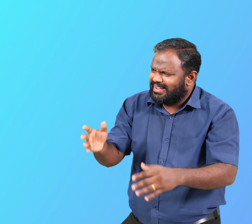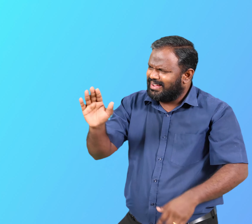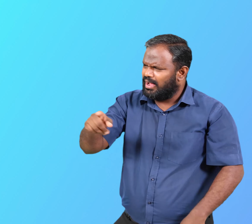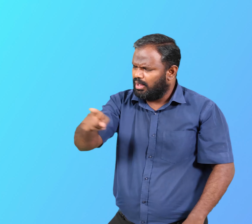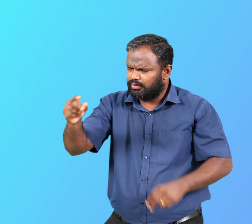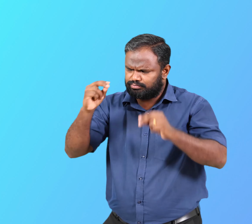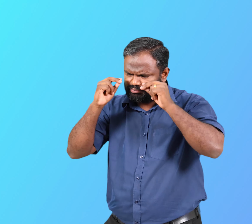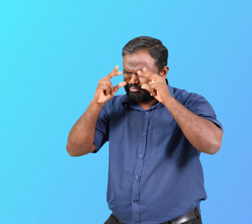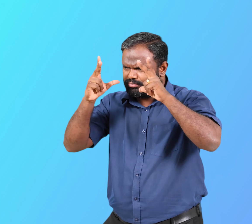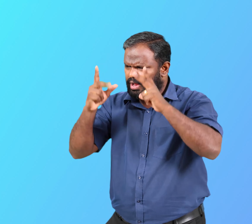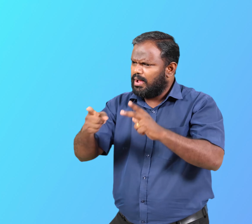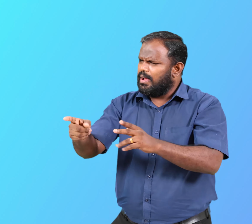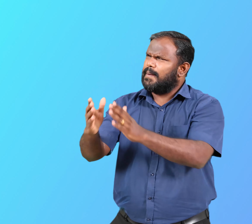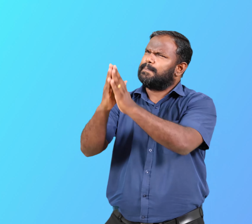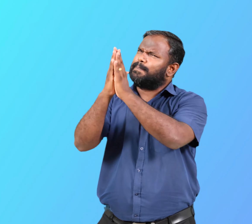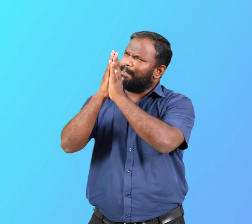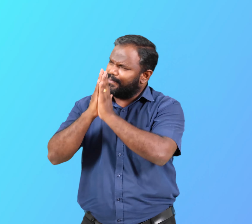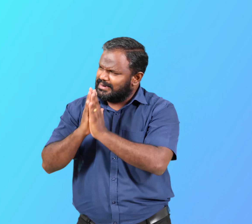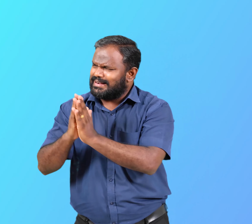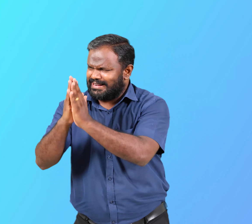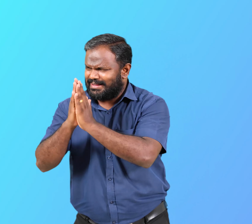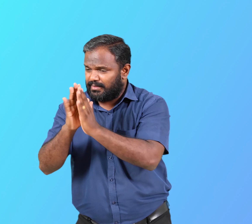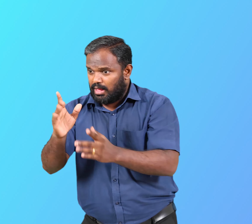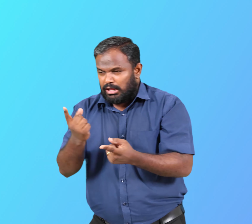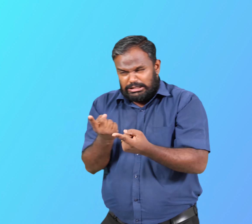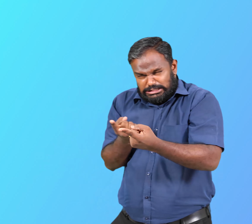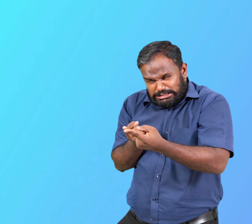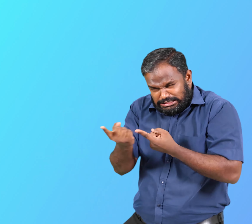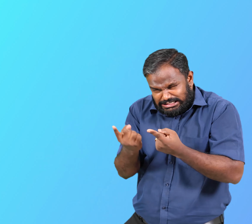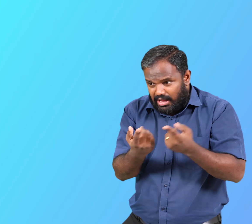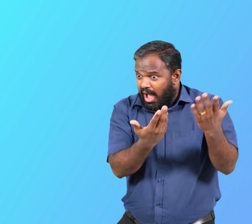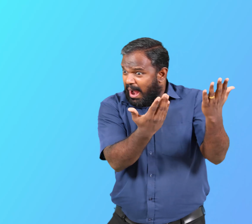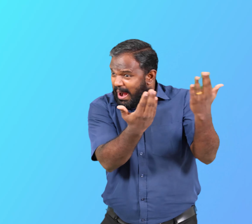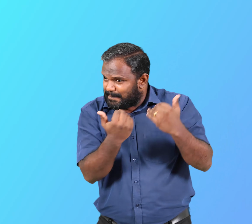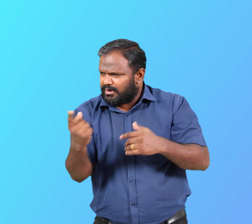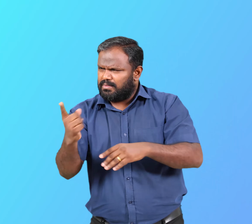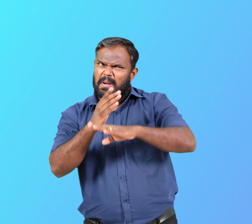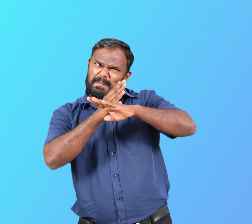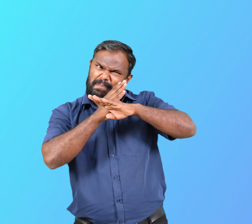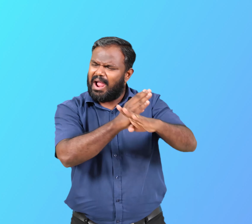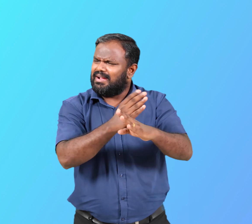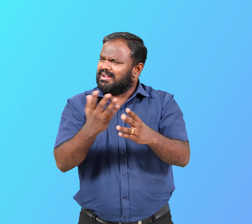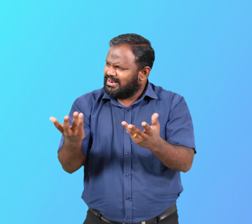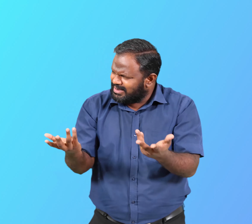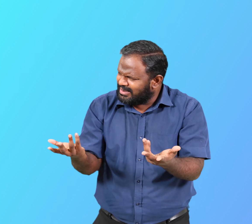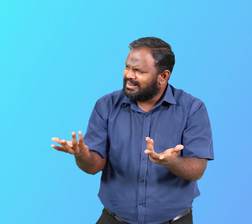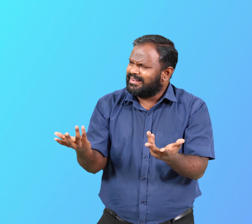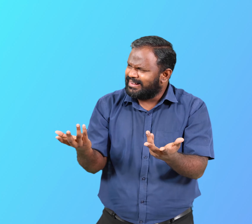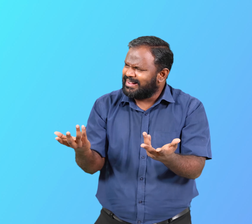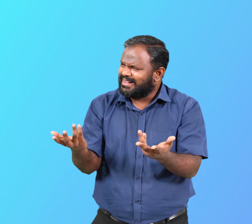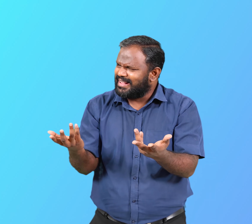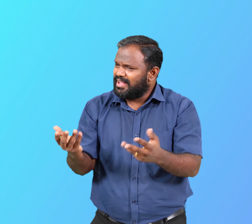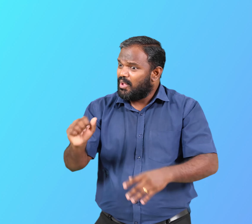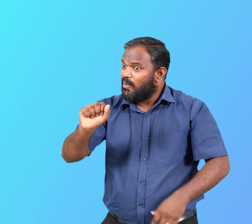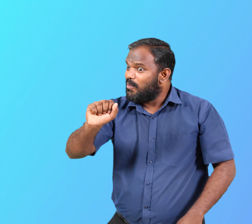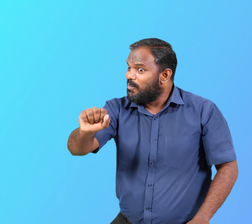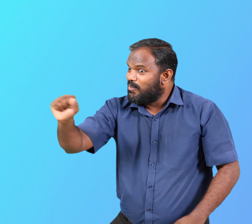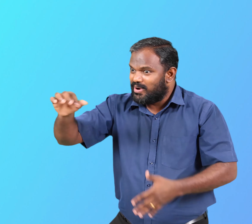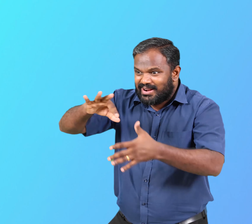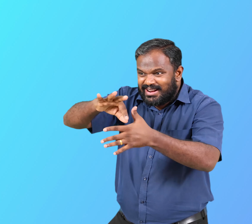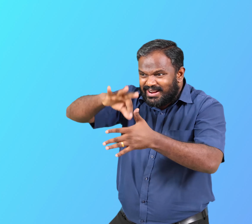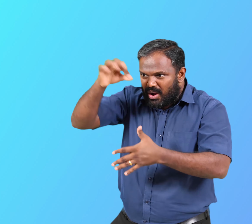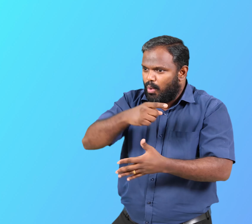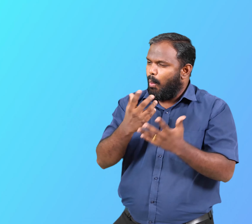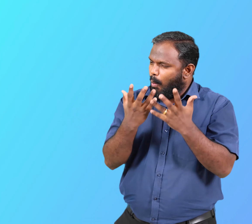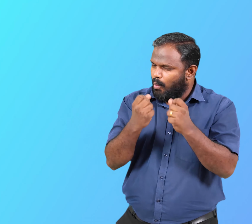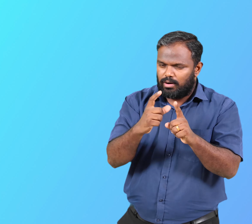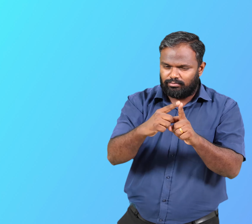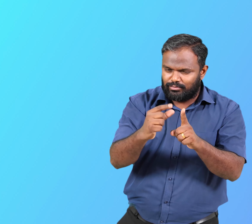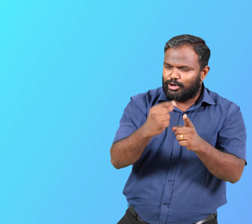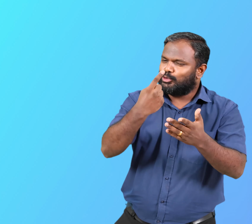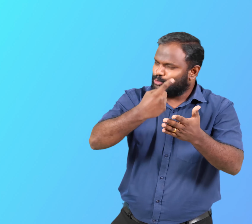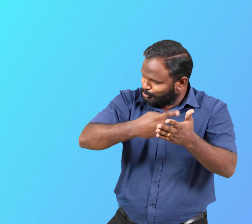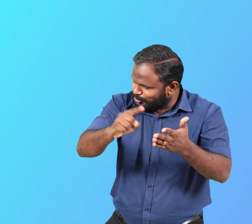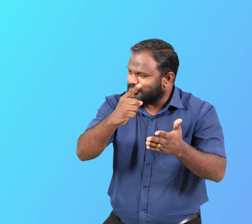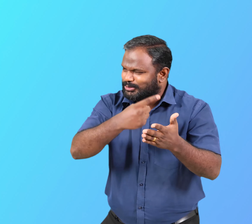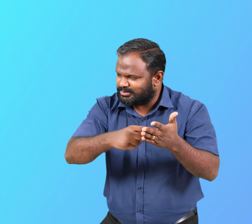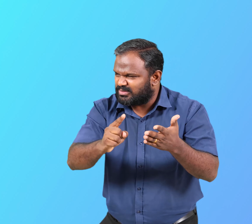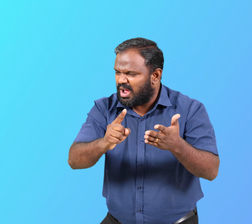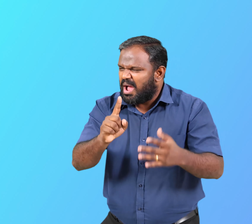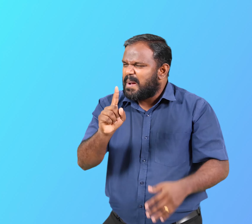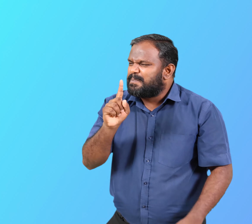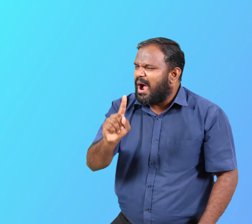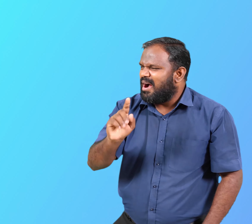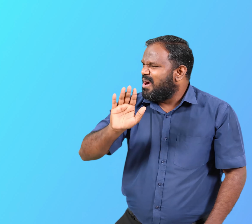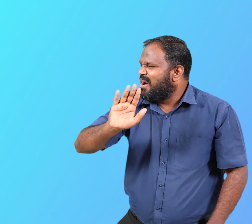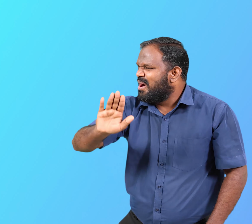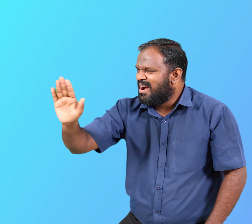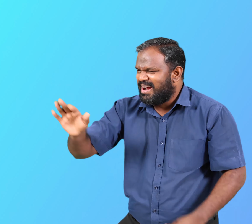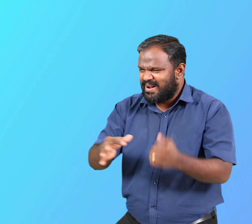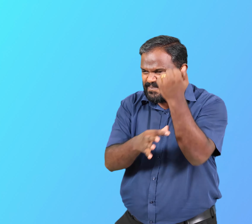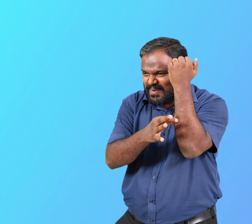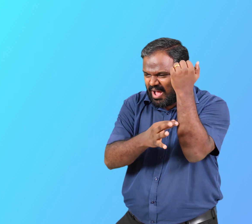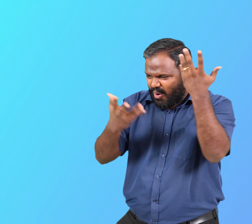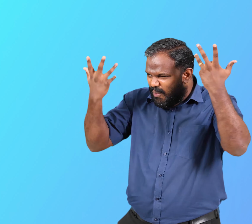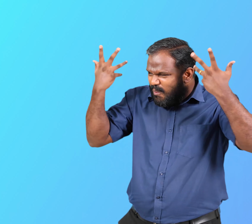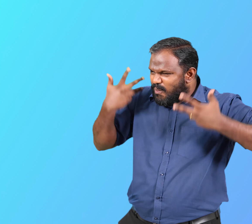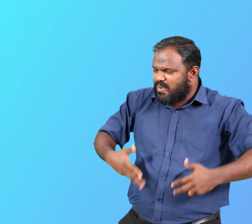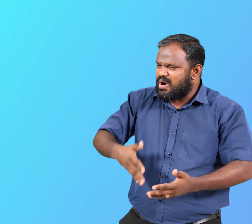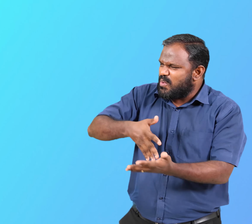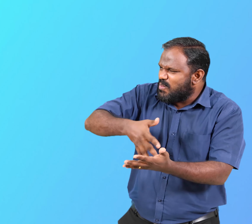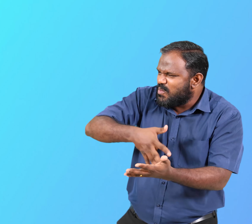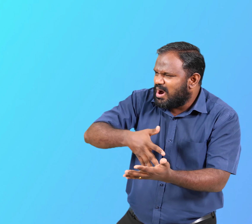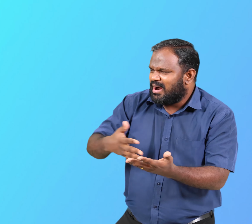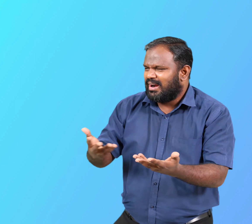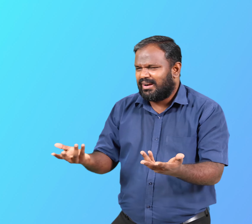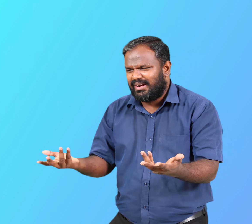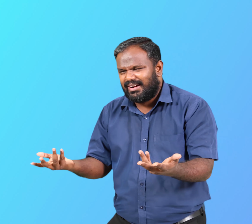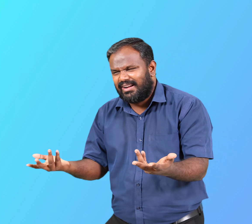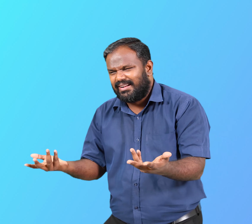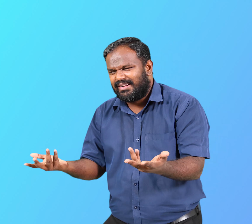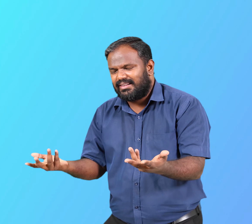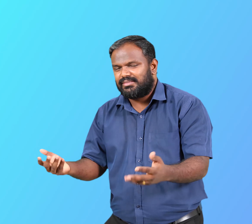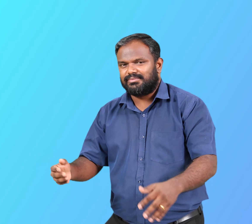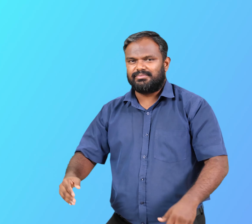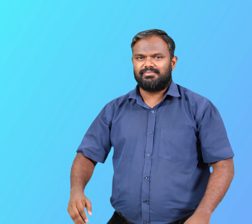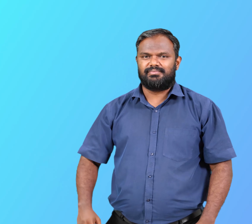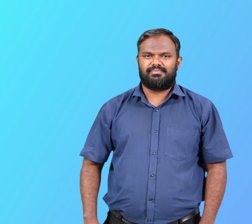Stay awake and pray for strength against temptation. Your spirit wants to do what is right, but your body is weak.”